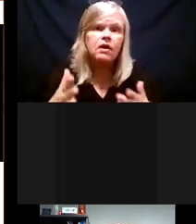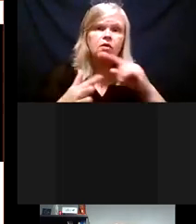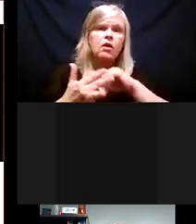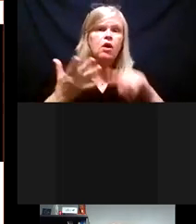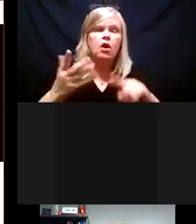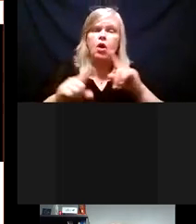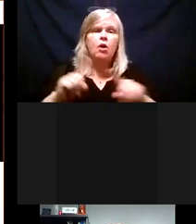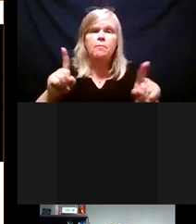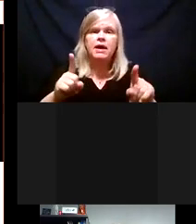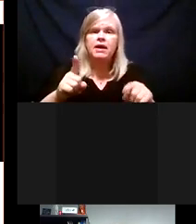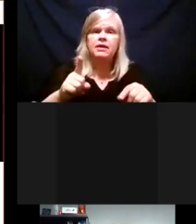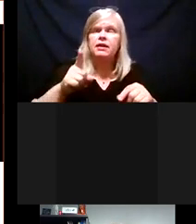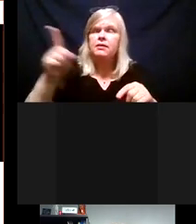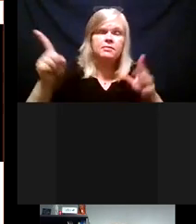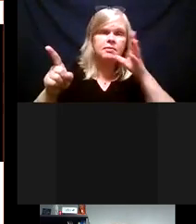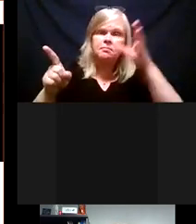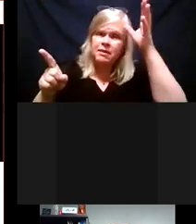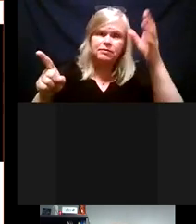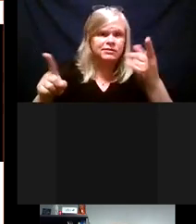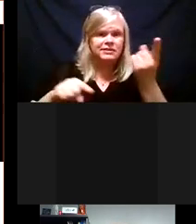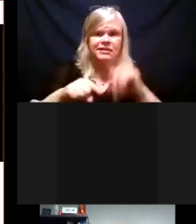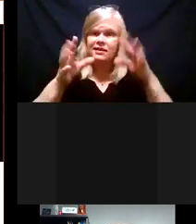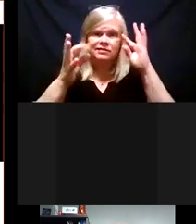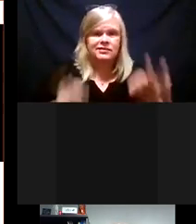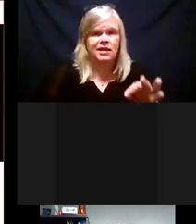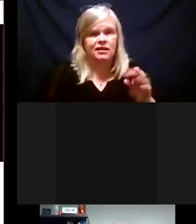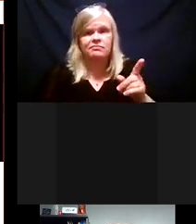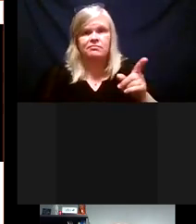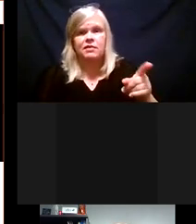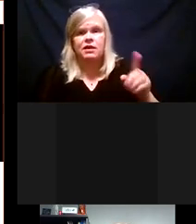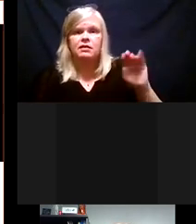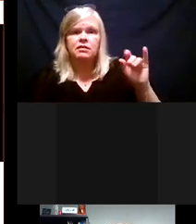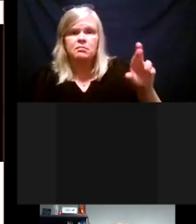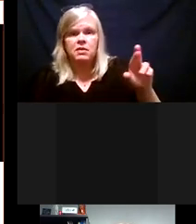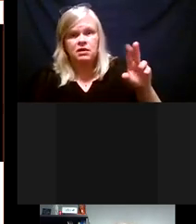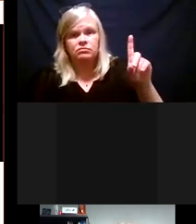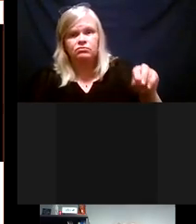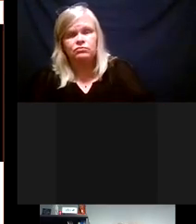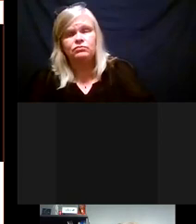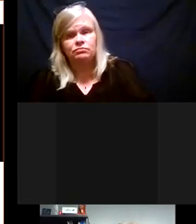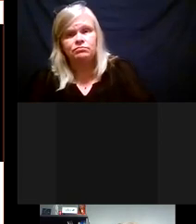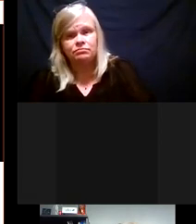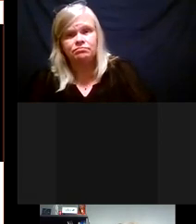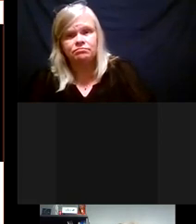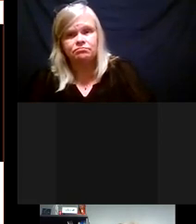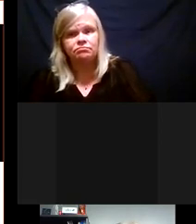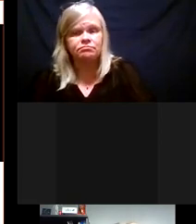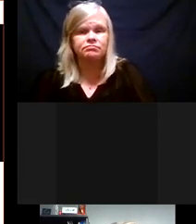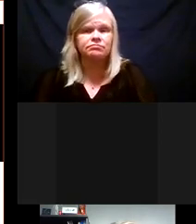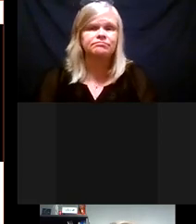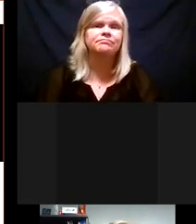DECISION MAKERS. >> Josh: ALL RIGHT.